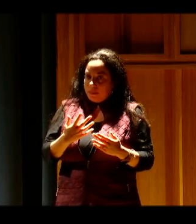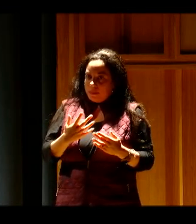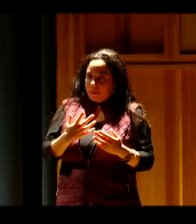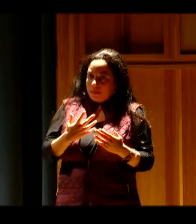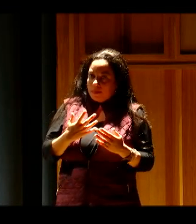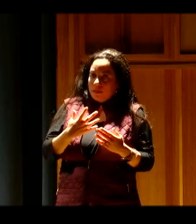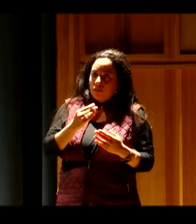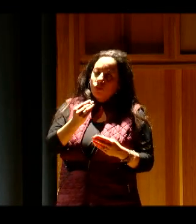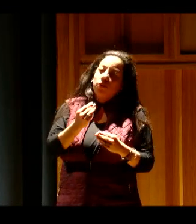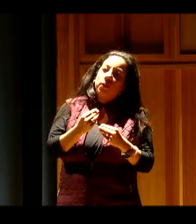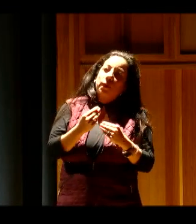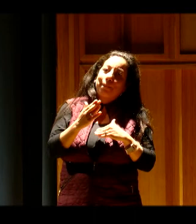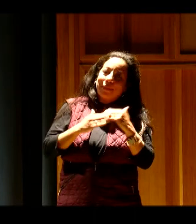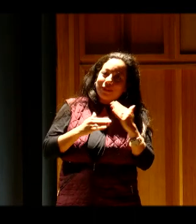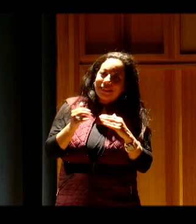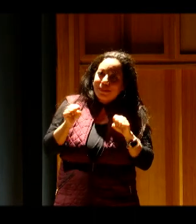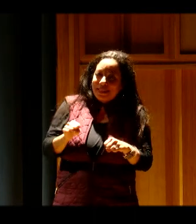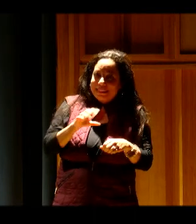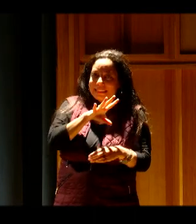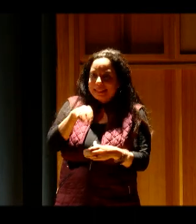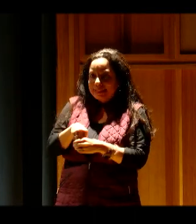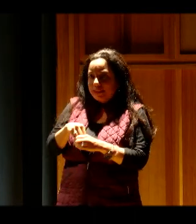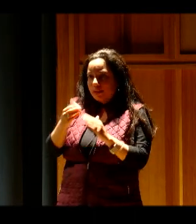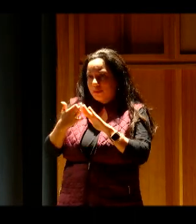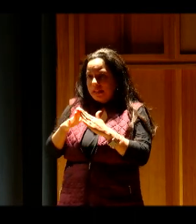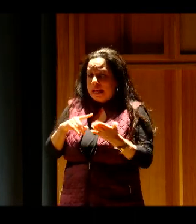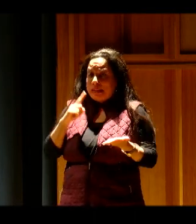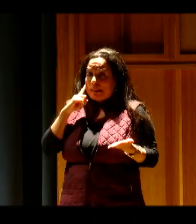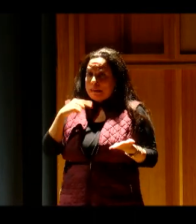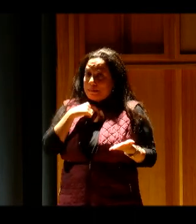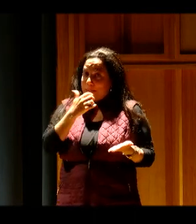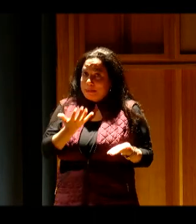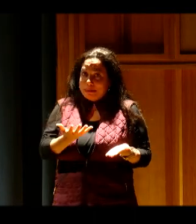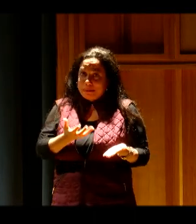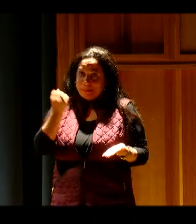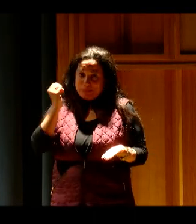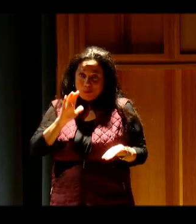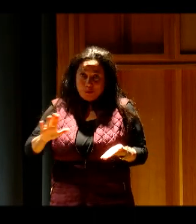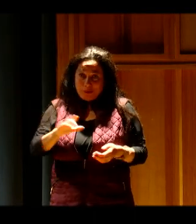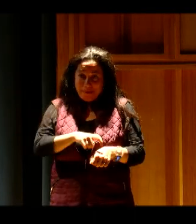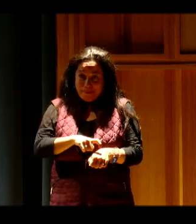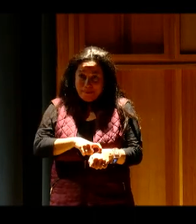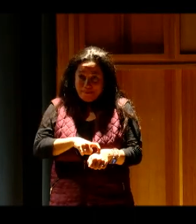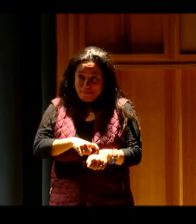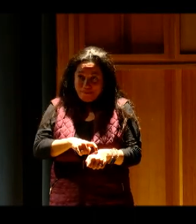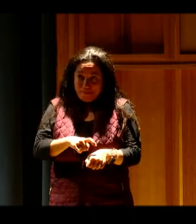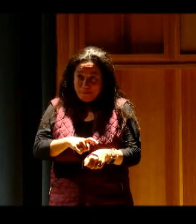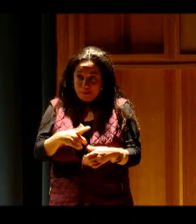And so I think I won't take any more time to try to summarize the remarks